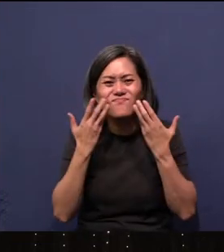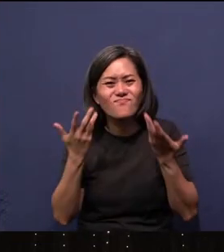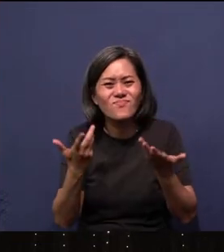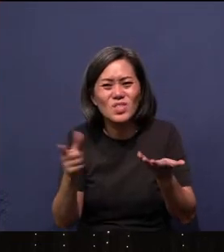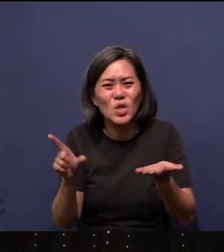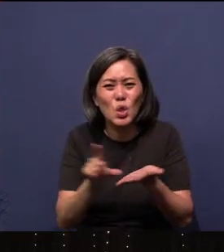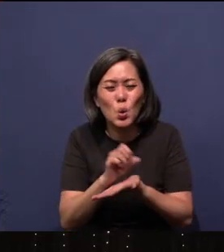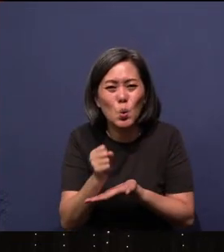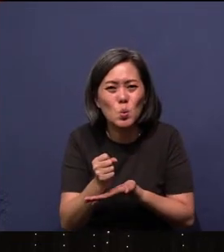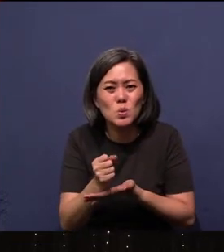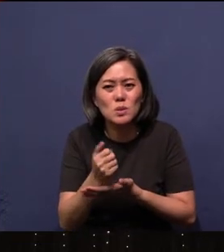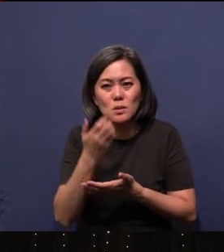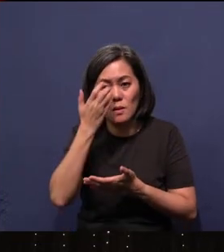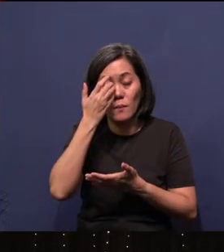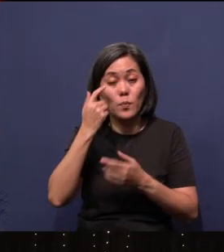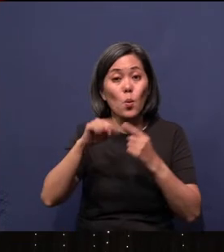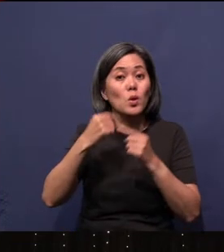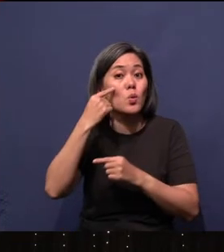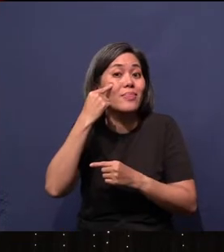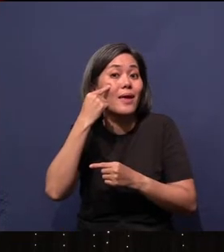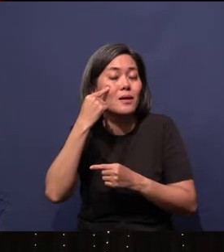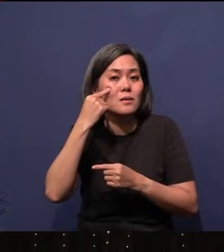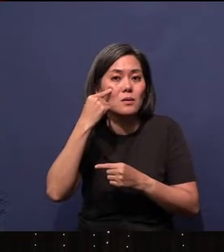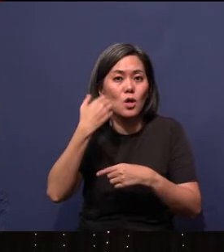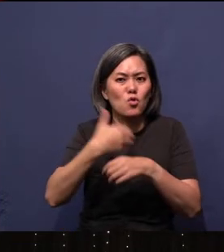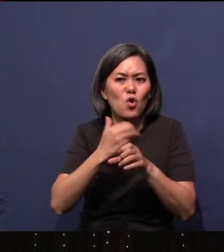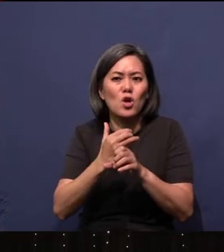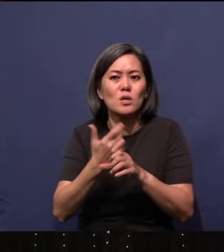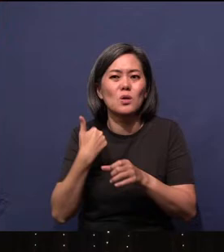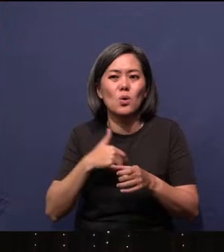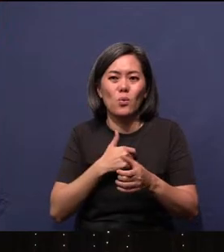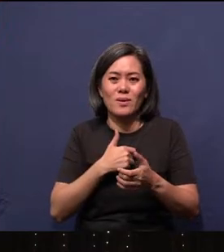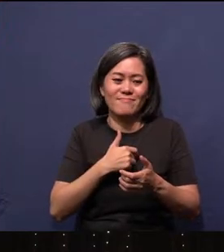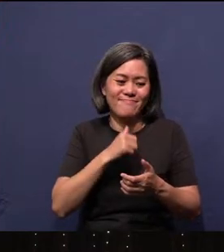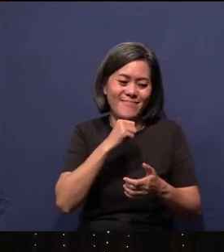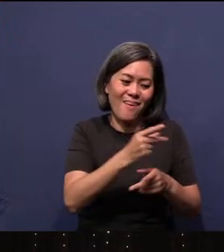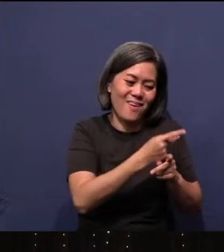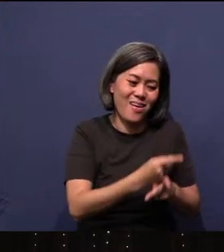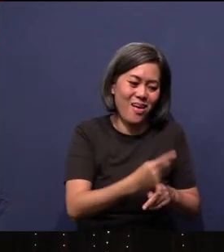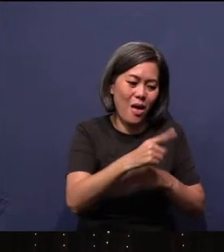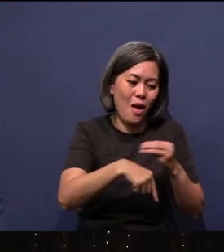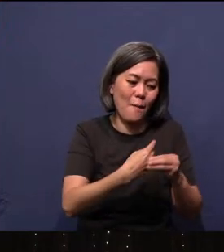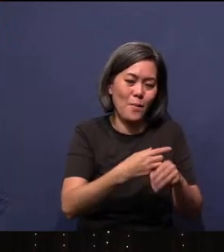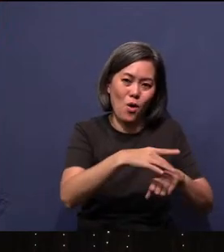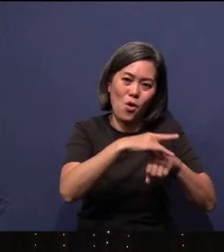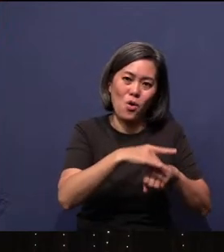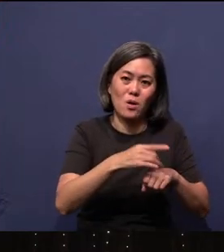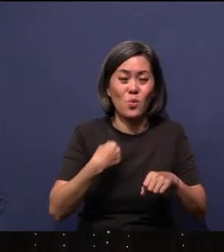know, when you think about creation, we all failed to take care of the earth. When you think about creation, we failed to